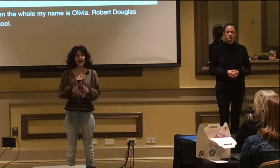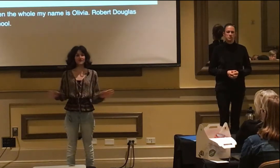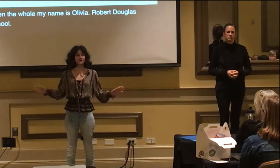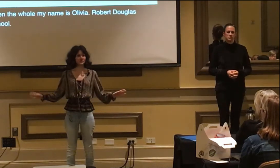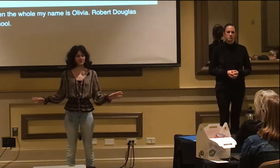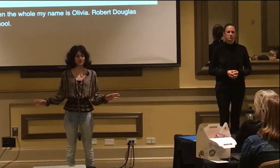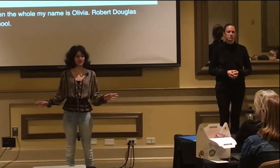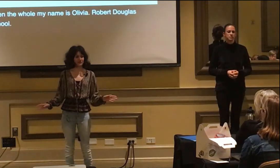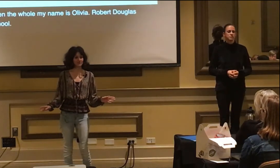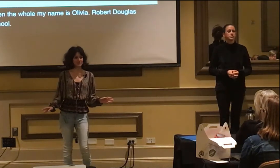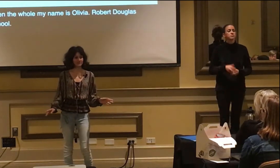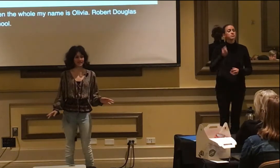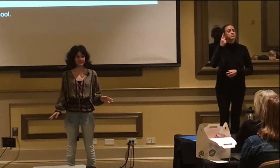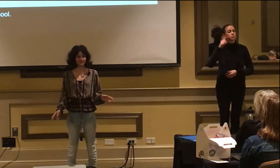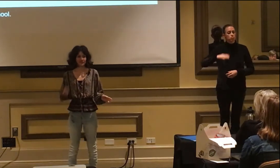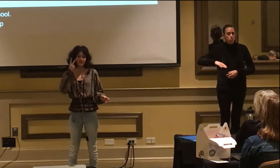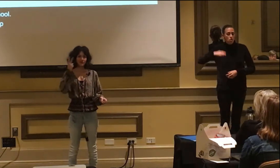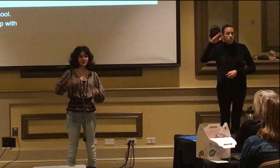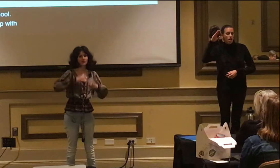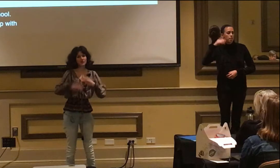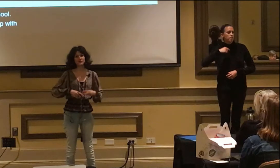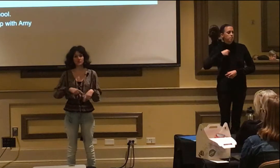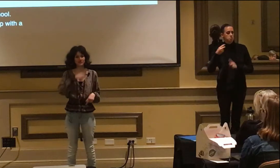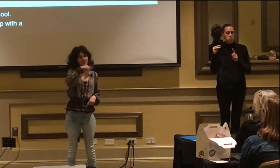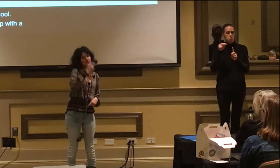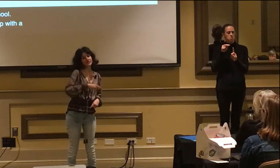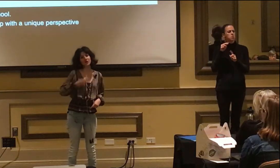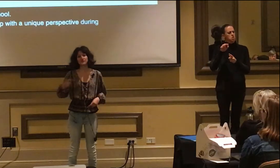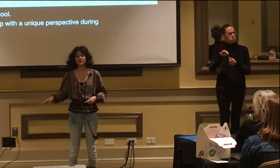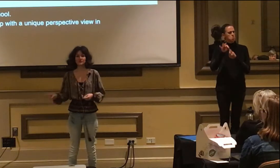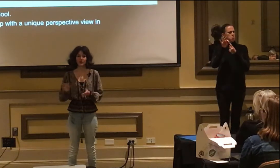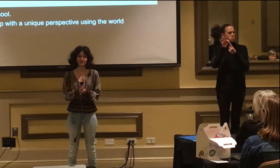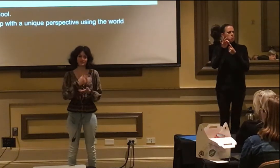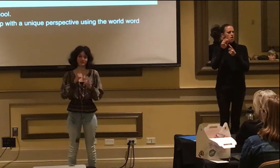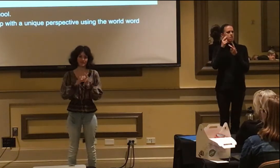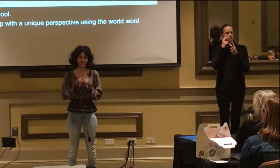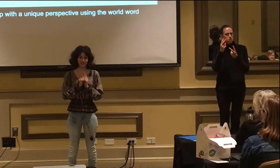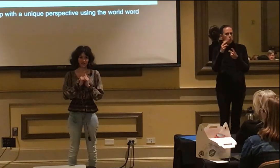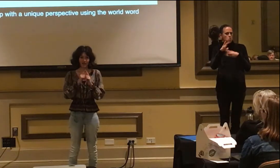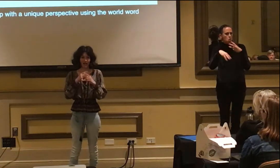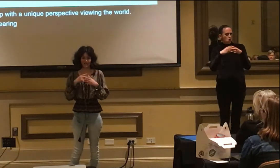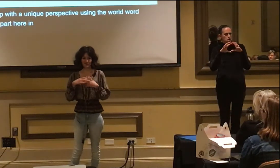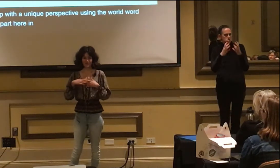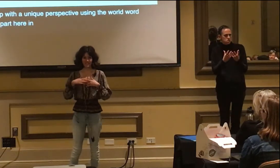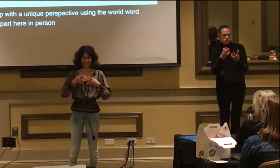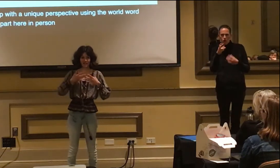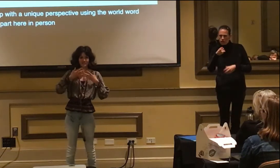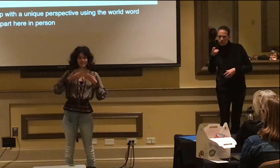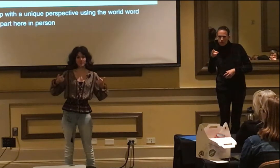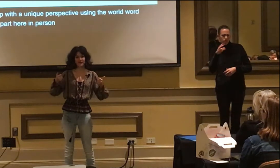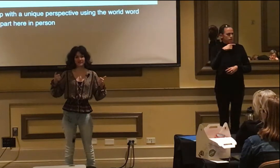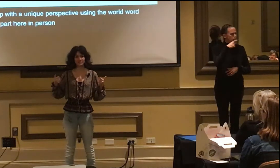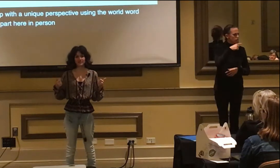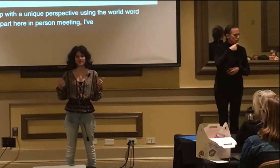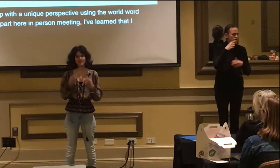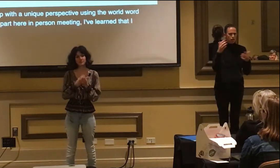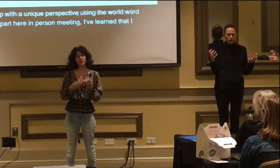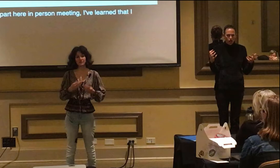I grew up with a unique perspective, viewing the world where hearing and hard of hearing constantly meet. I've learned that I could not separate them